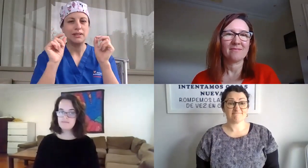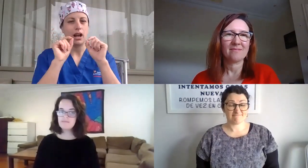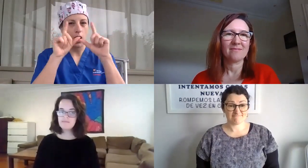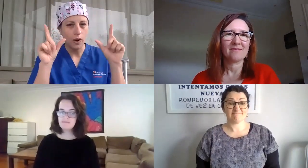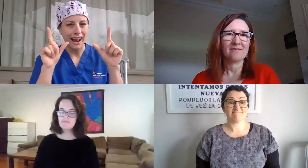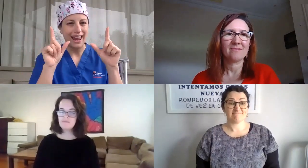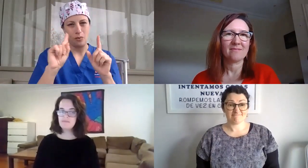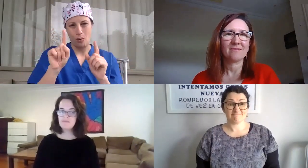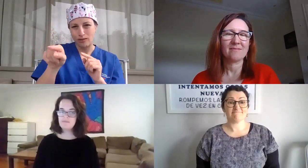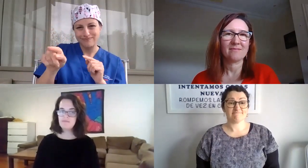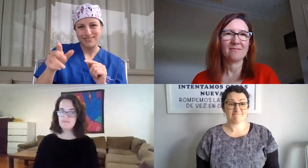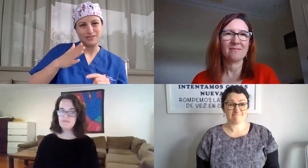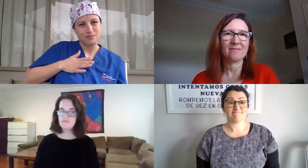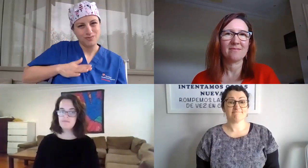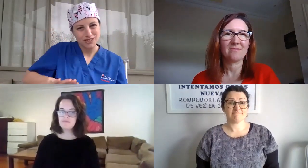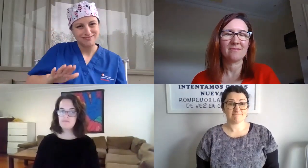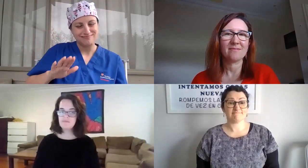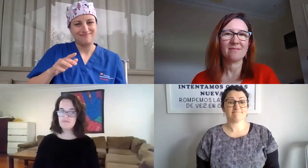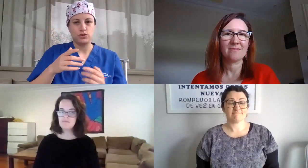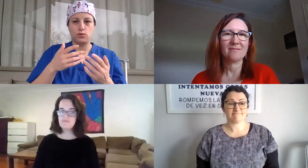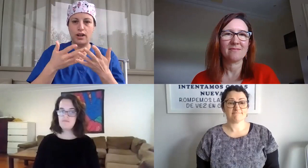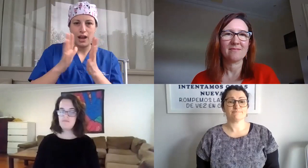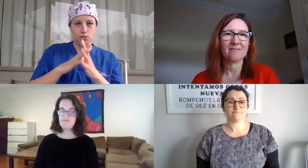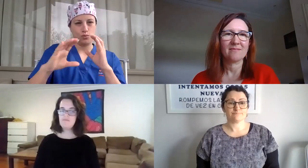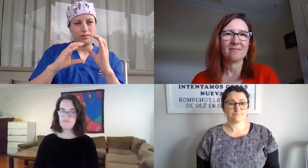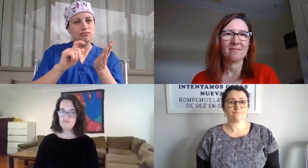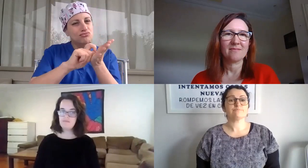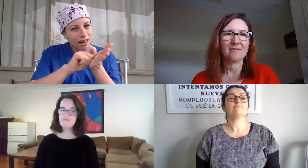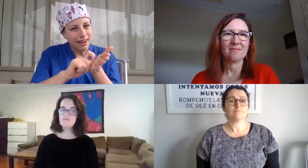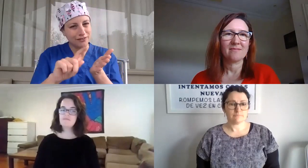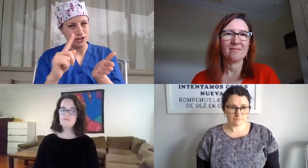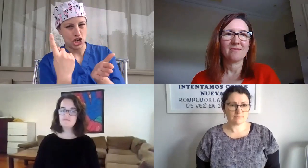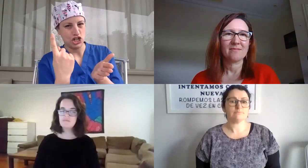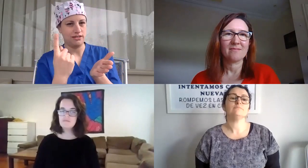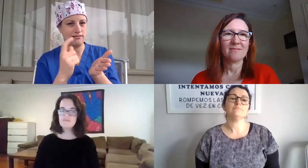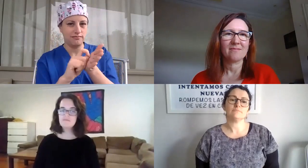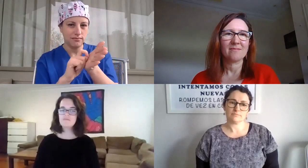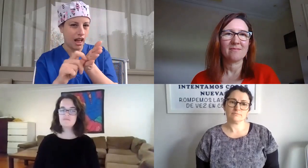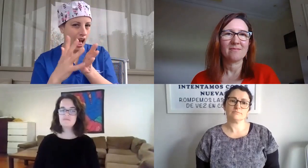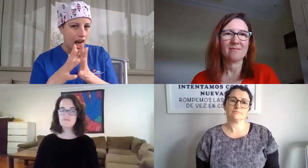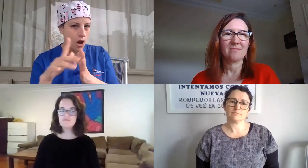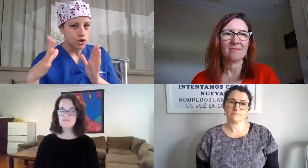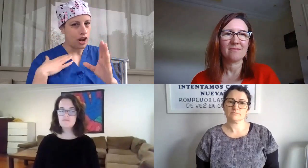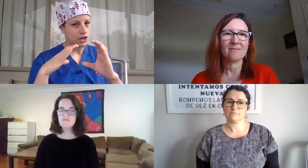so doctors and nurses and just be aware of what the patient requires in this case. If they're deaf may write to them.